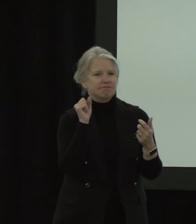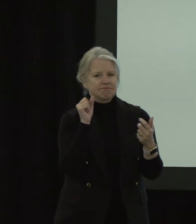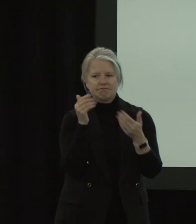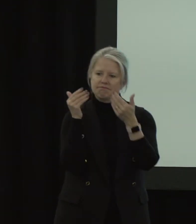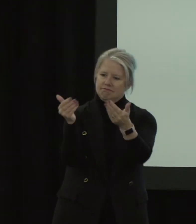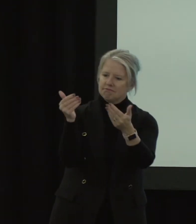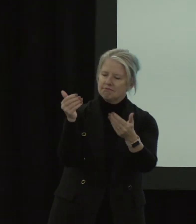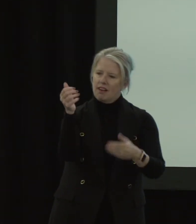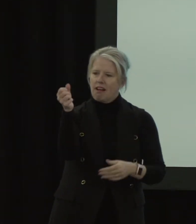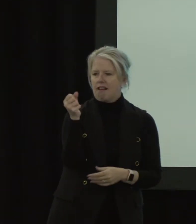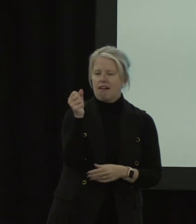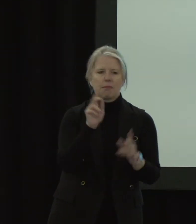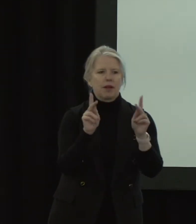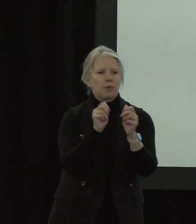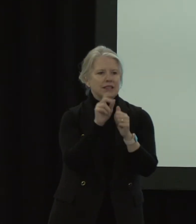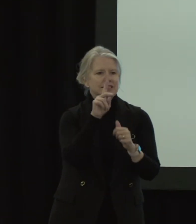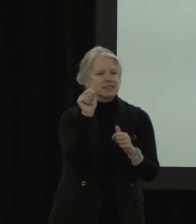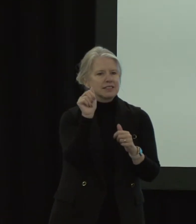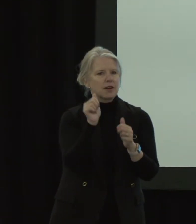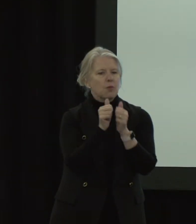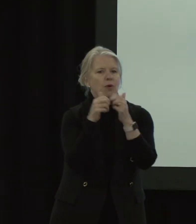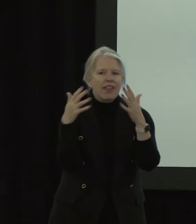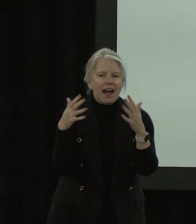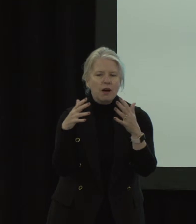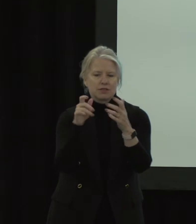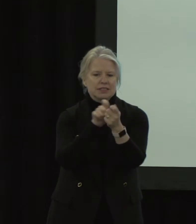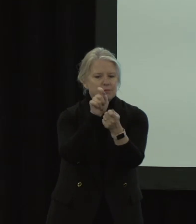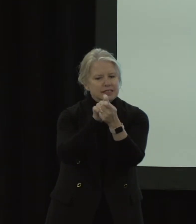with disabilities without specific guidance and advice from employment